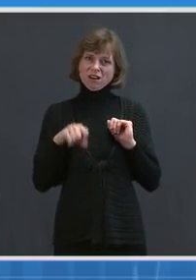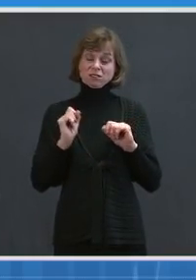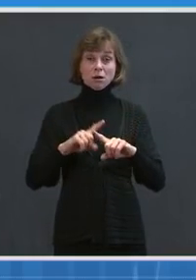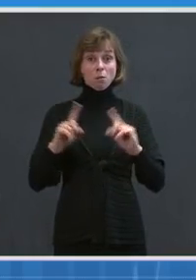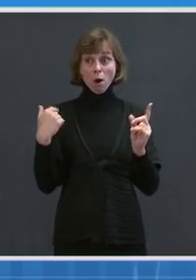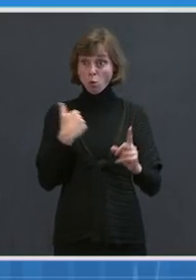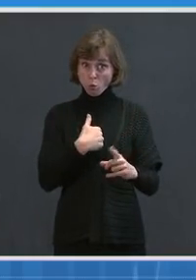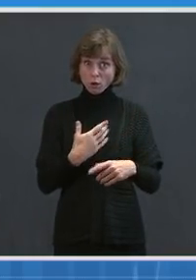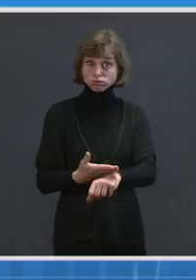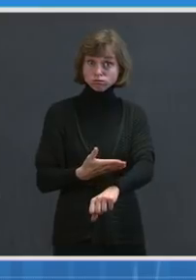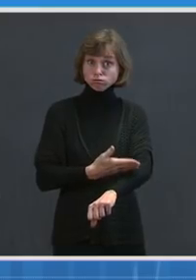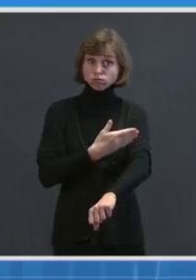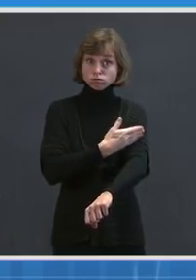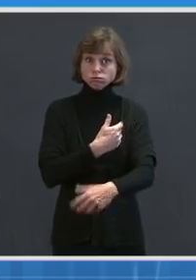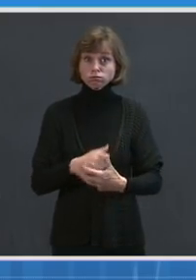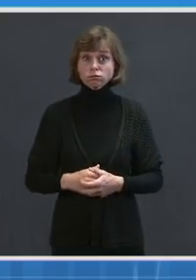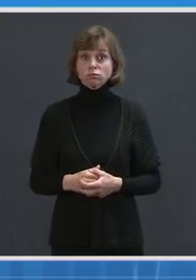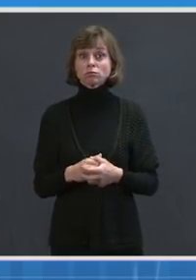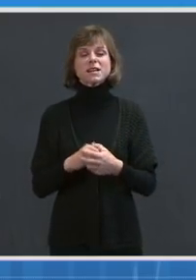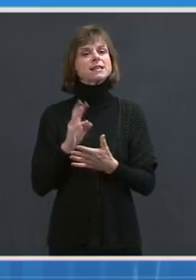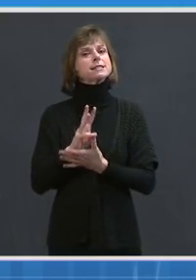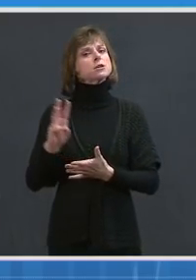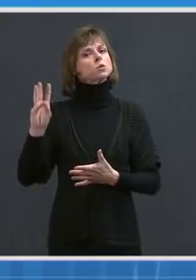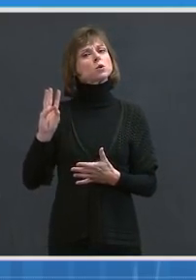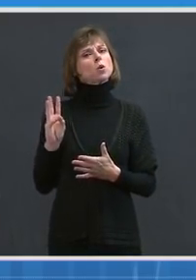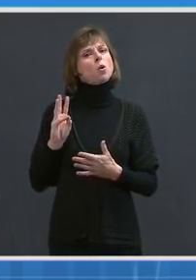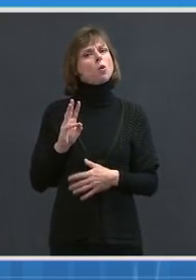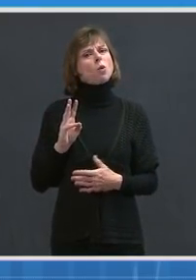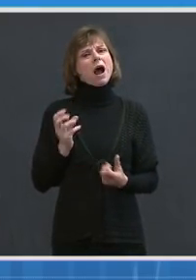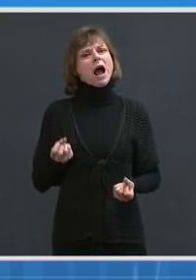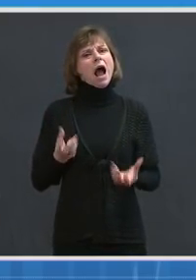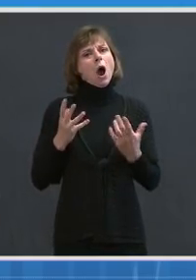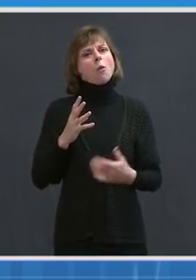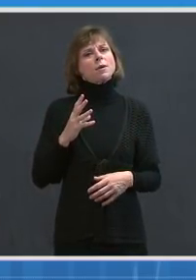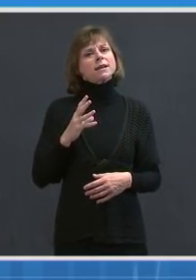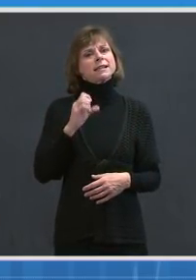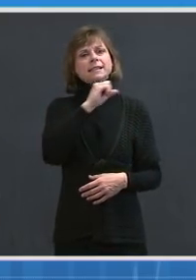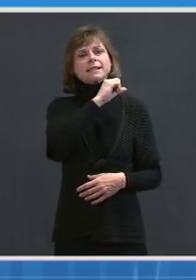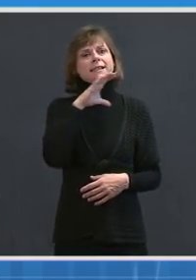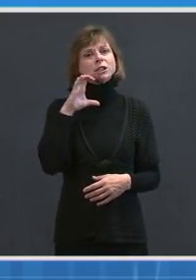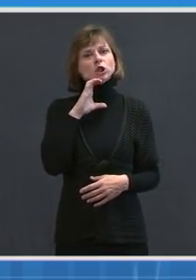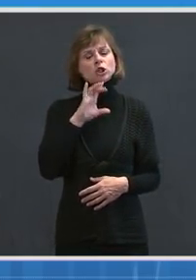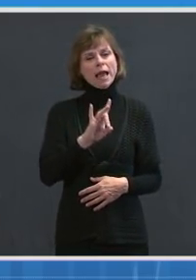Six weeks ago, only 8 percent of seniors -- those most vulnerable to COVID --